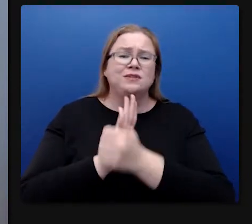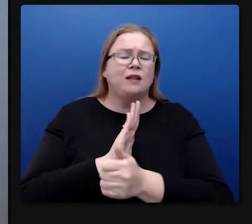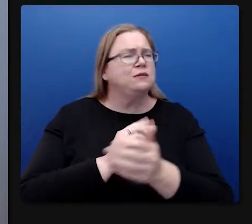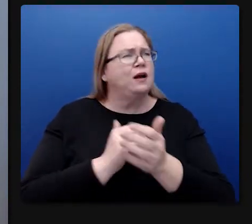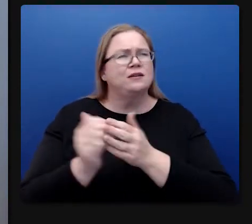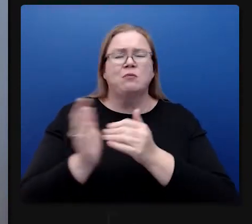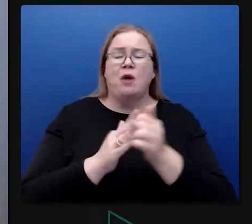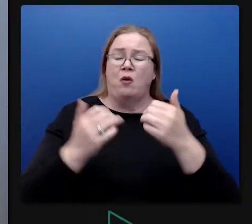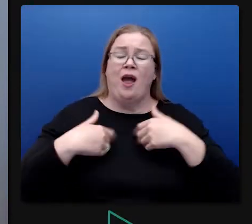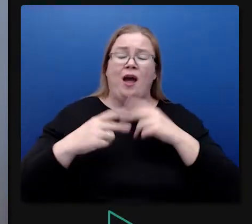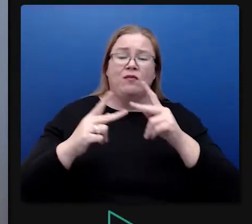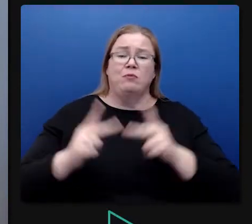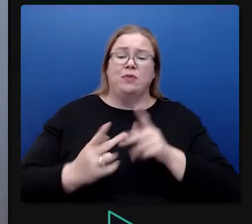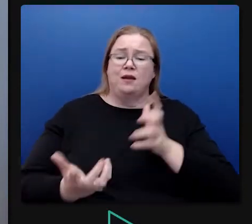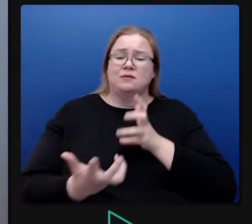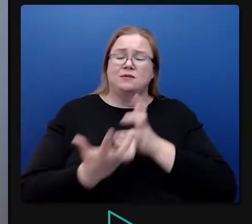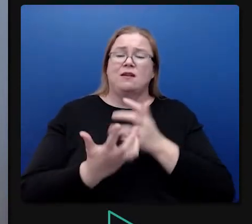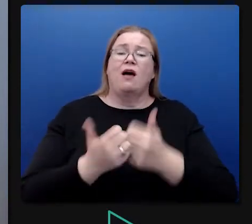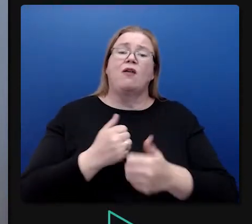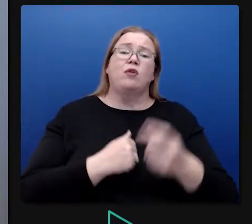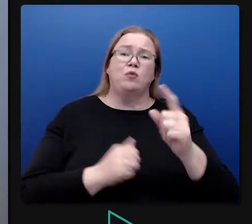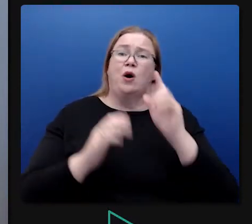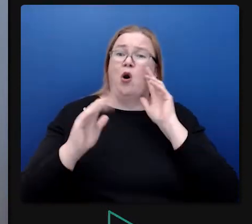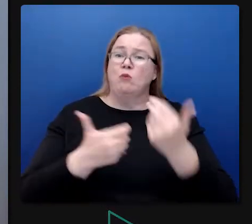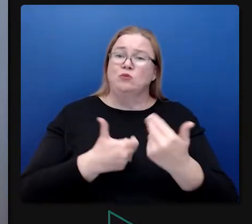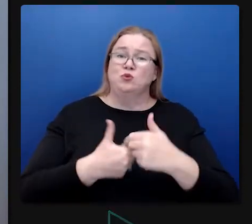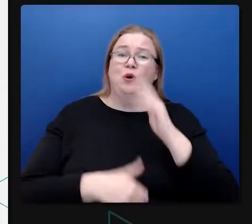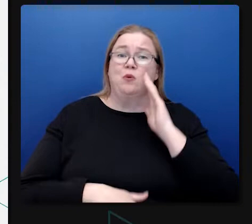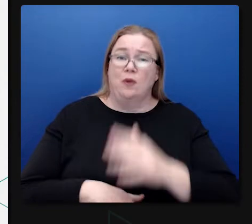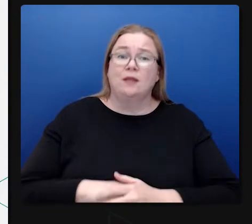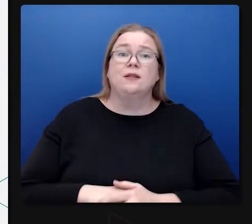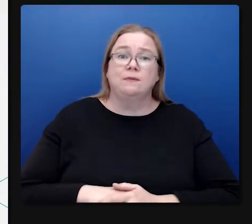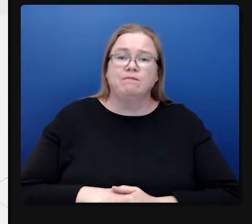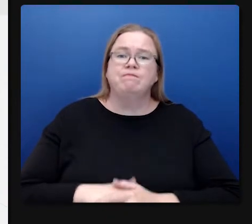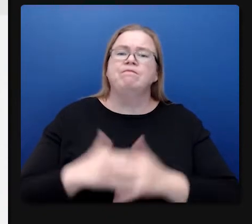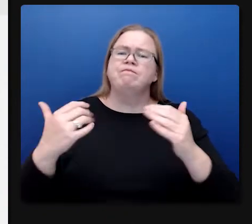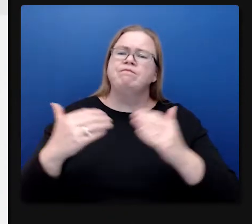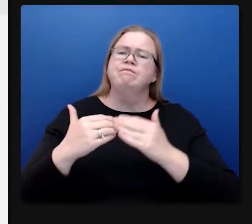There's place for everyone, and we hope you'll come along. With the next slide,